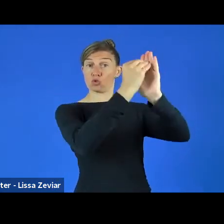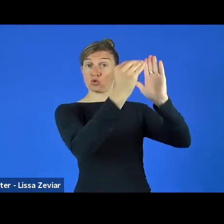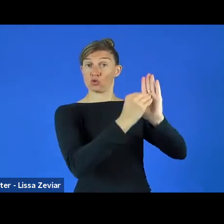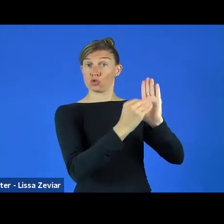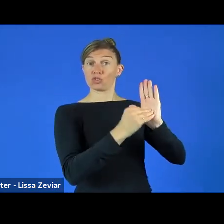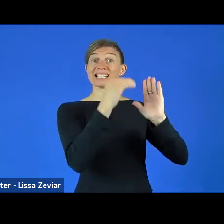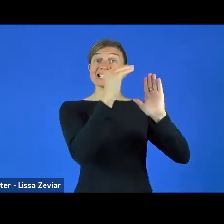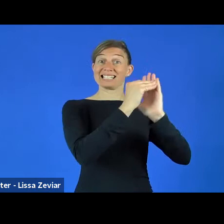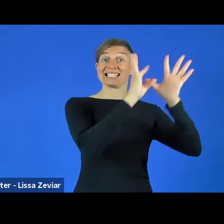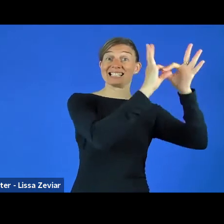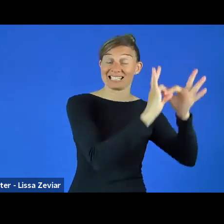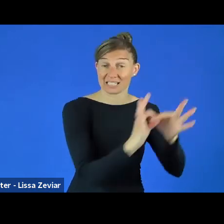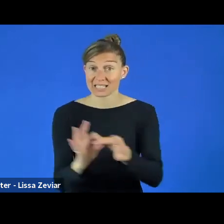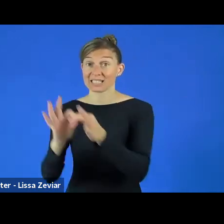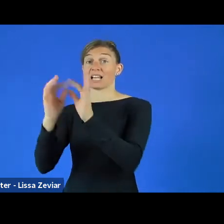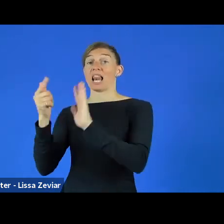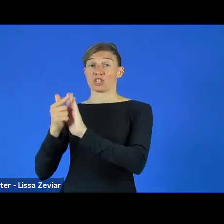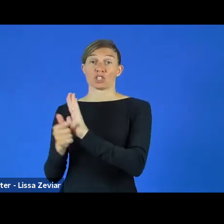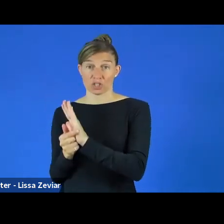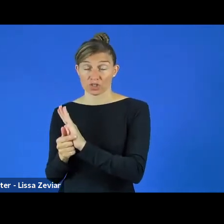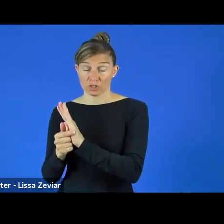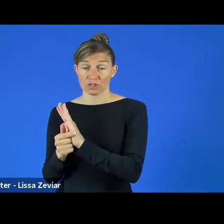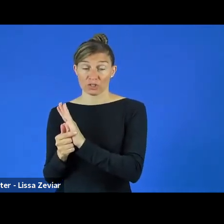They are called harmonized because they harmonize